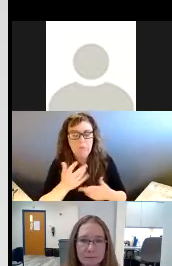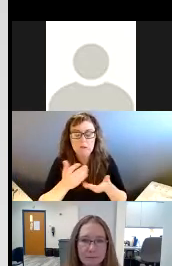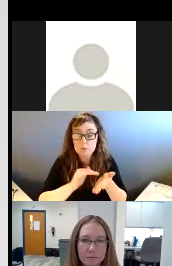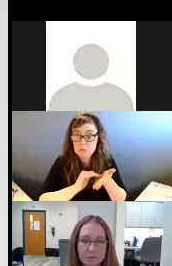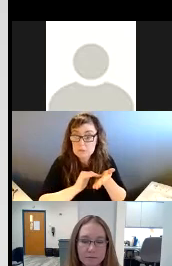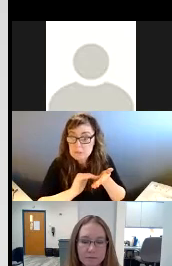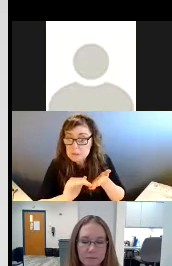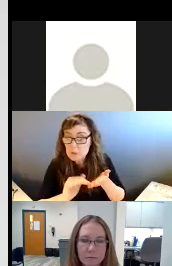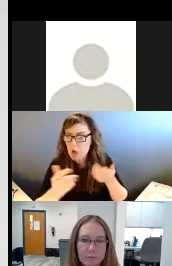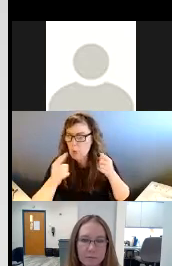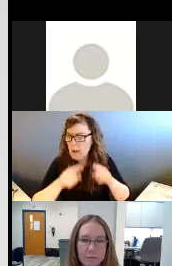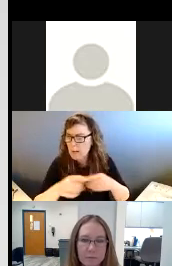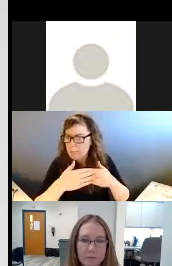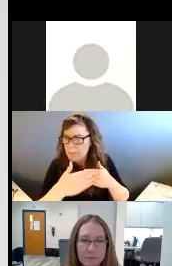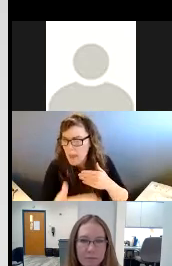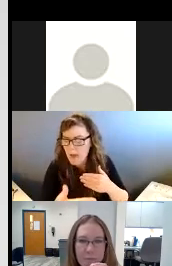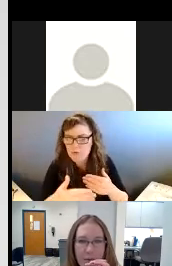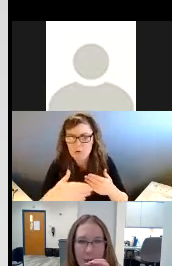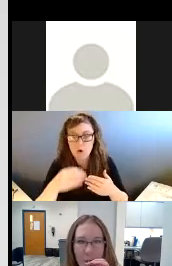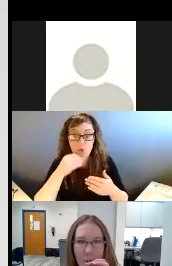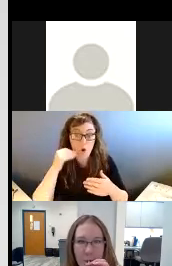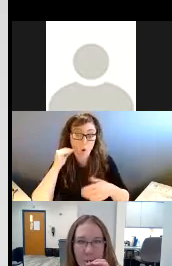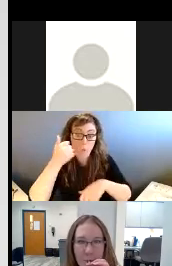WHERE IS HIS HOME LOCATED? WAS IT ANOTHER STATE?